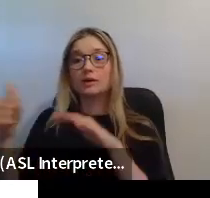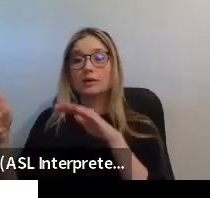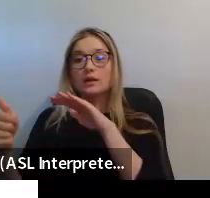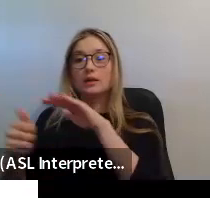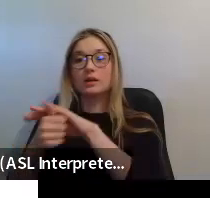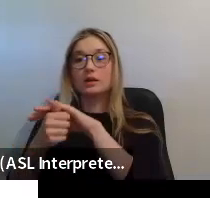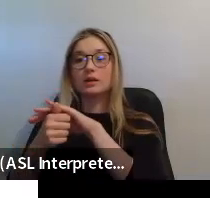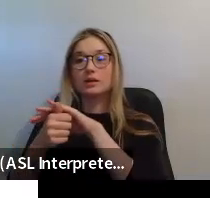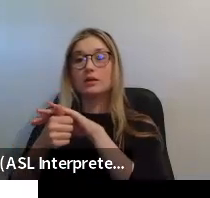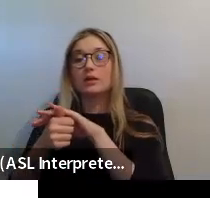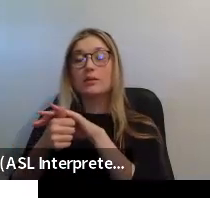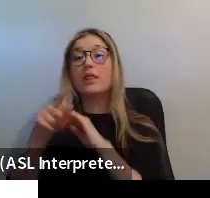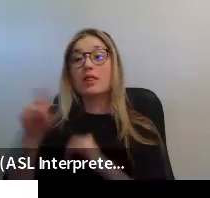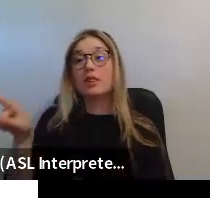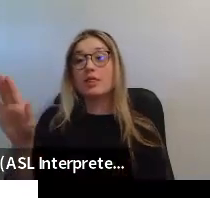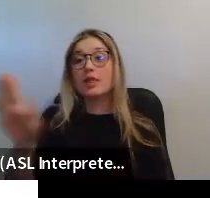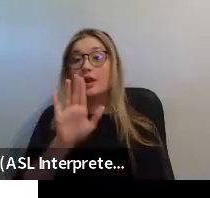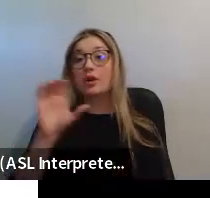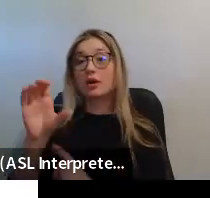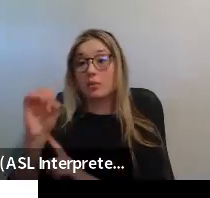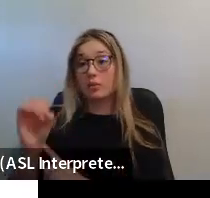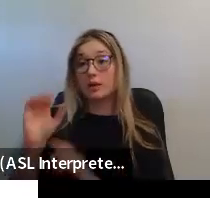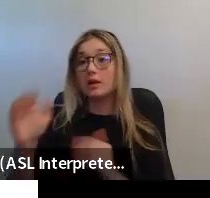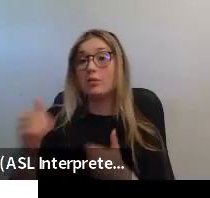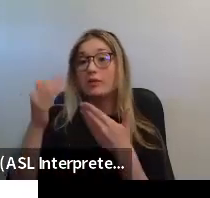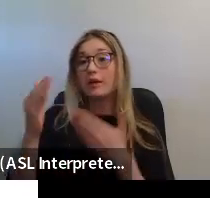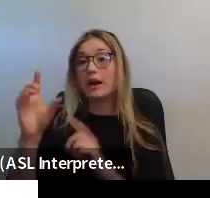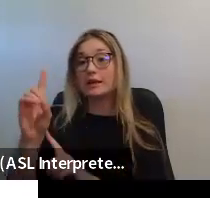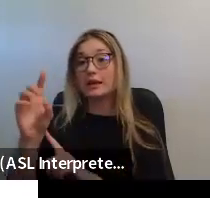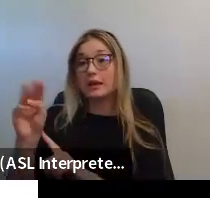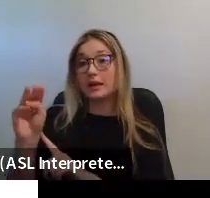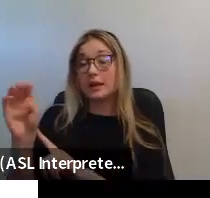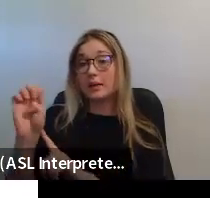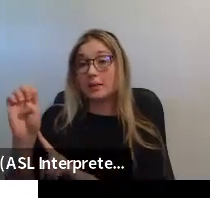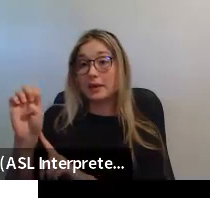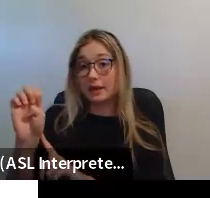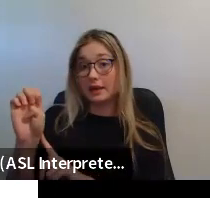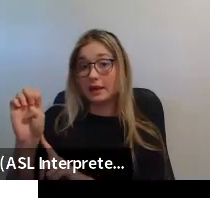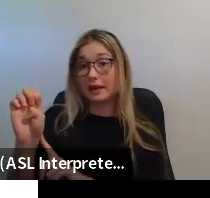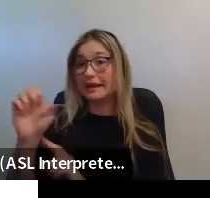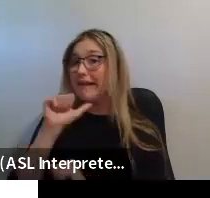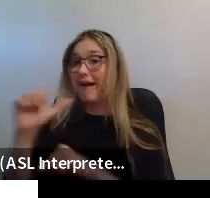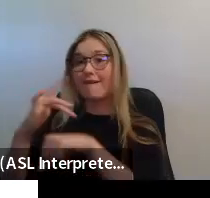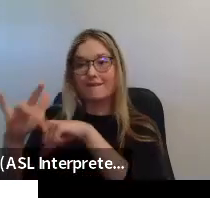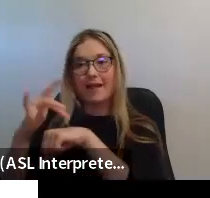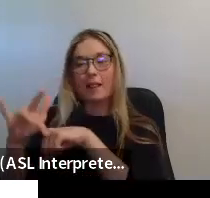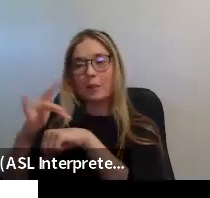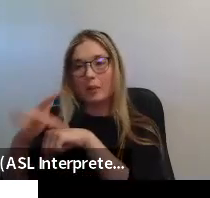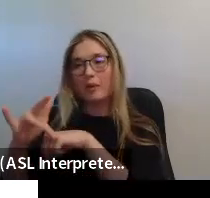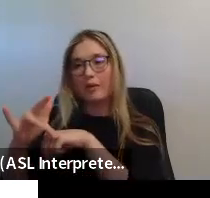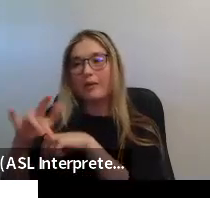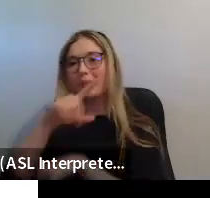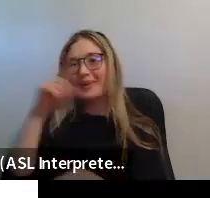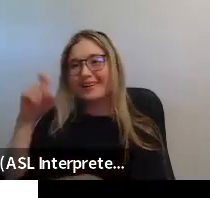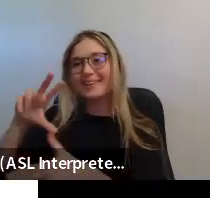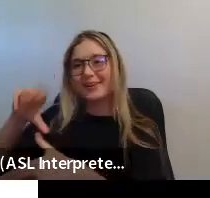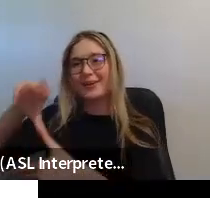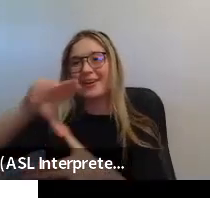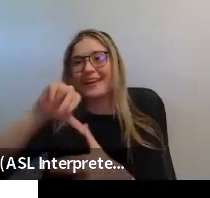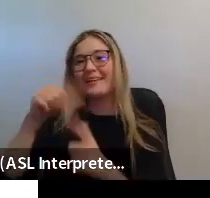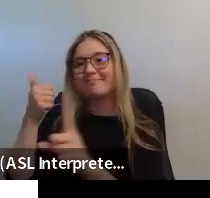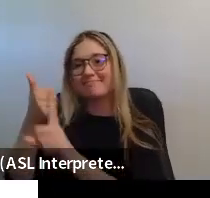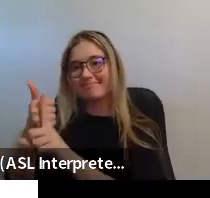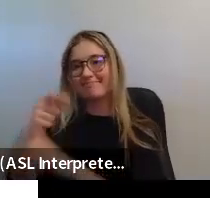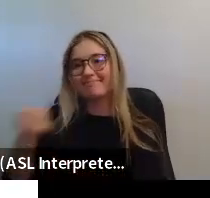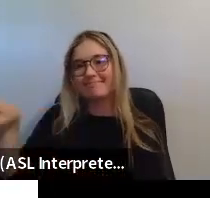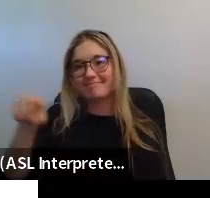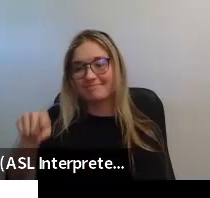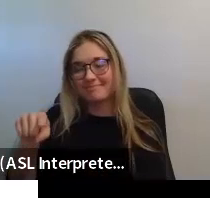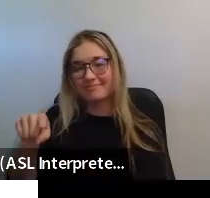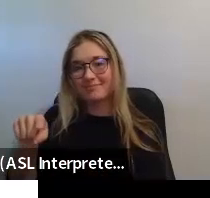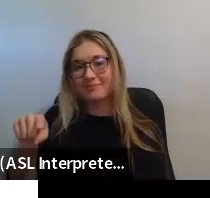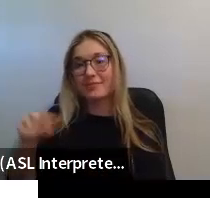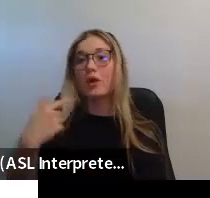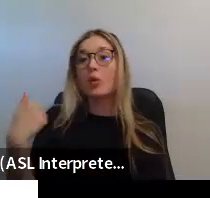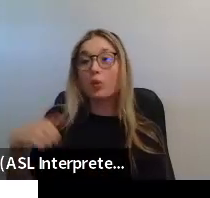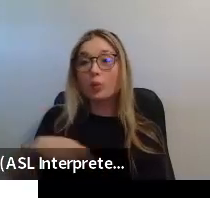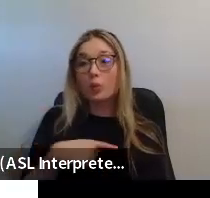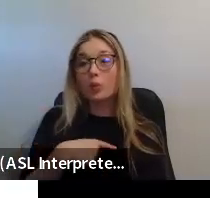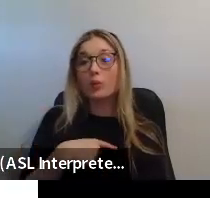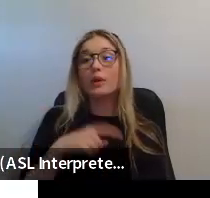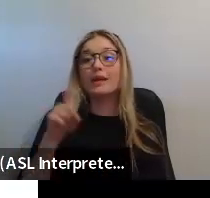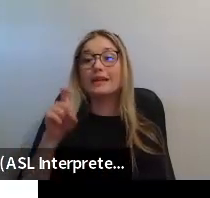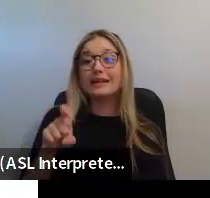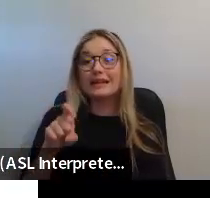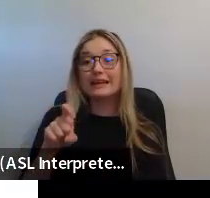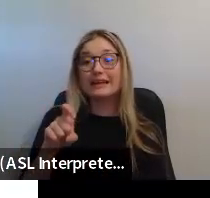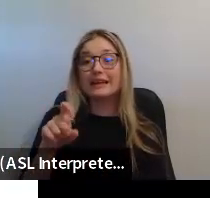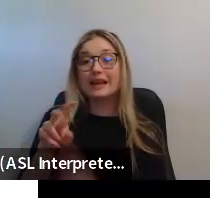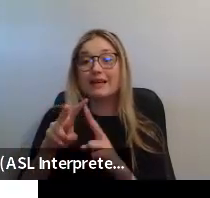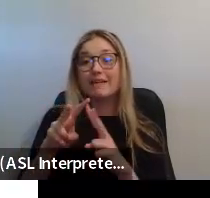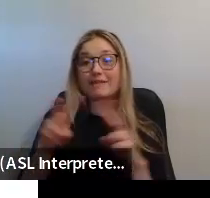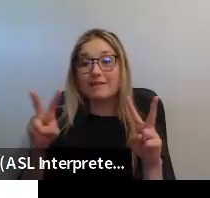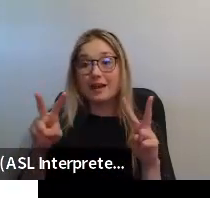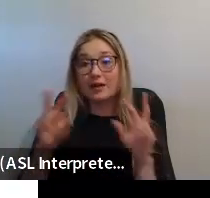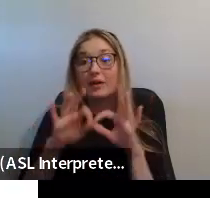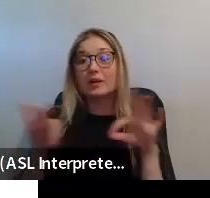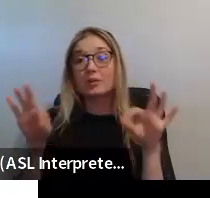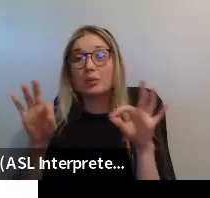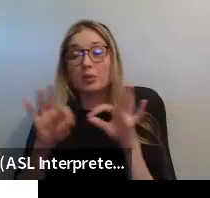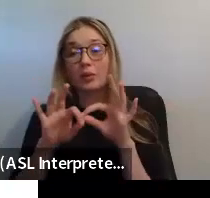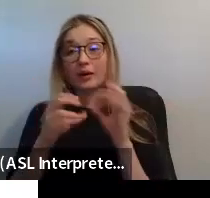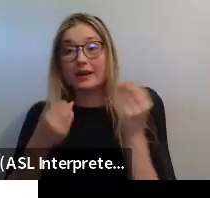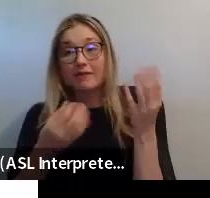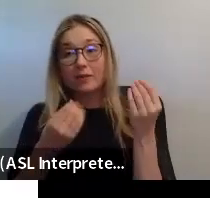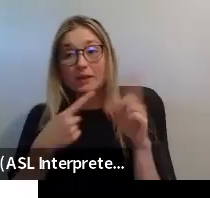Provider, who normally provided those particular resources were not available due to the storm, and and we needed very pertinent information from the Dme provider, because these are all insurance based.